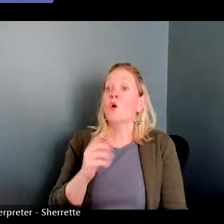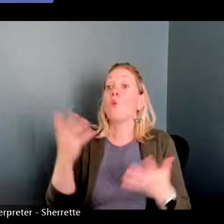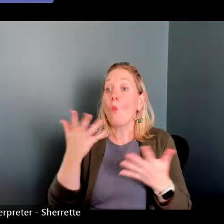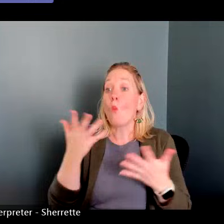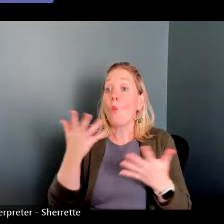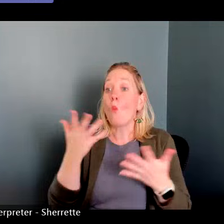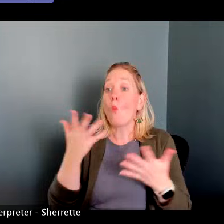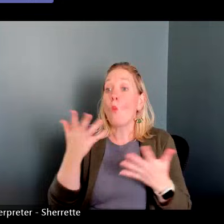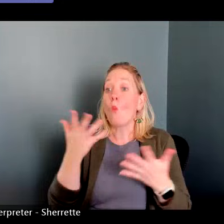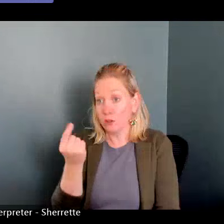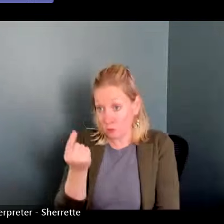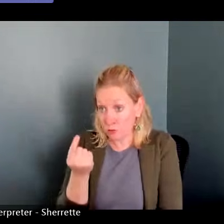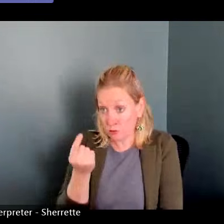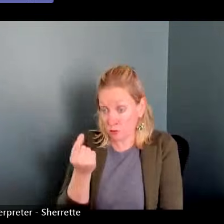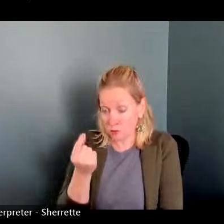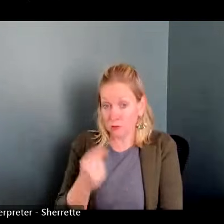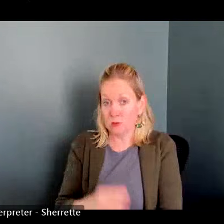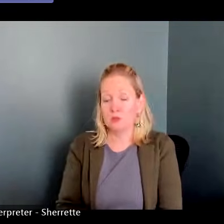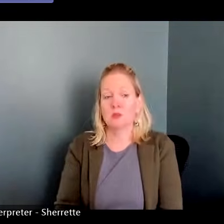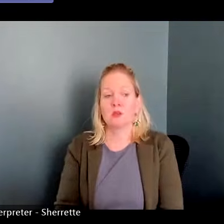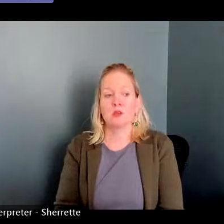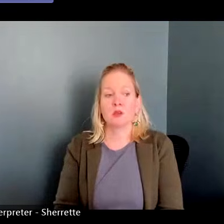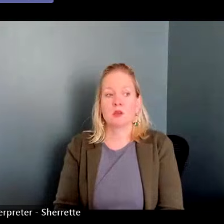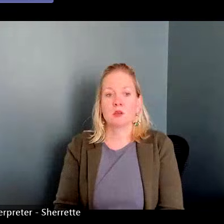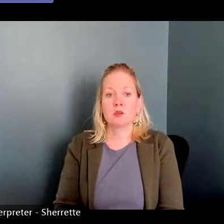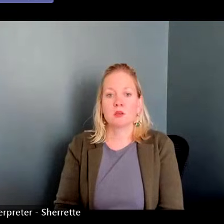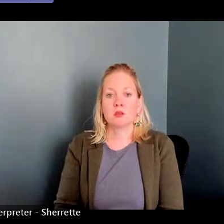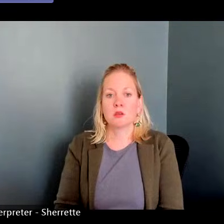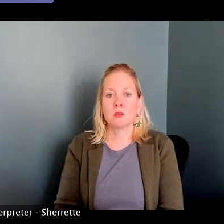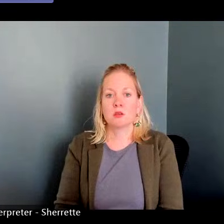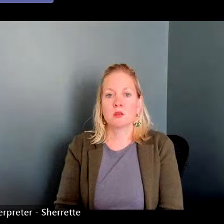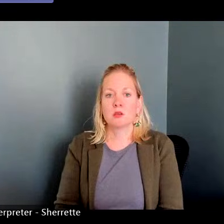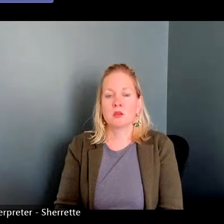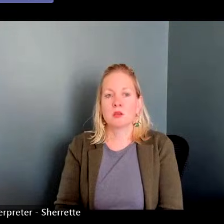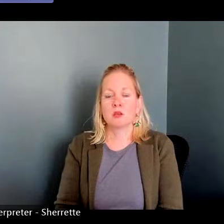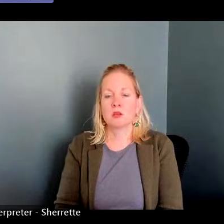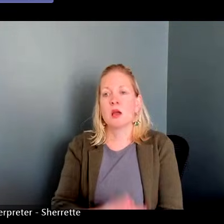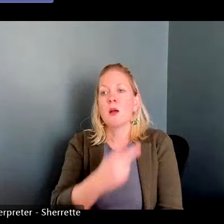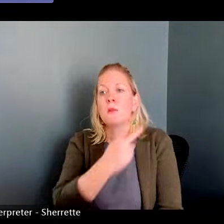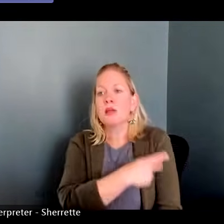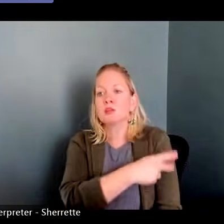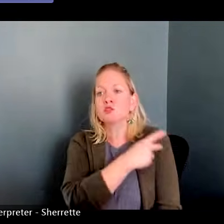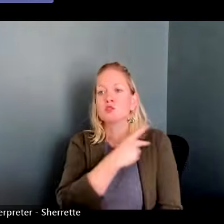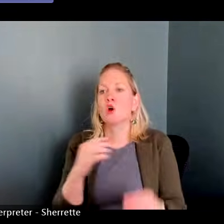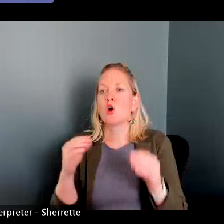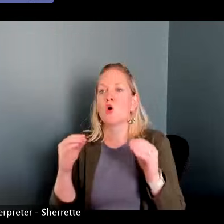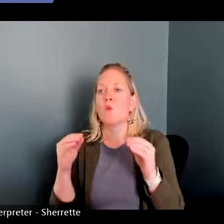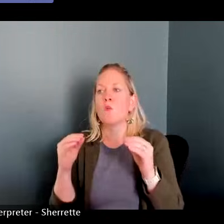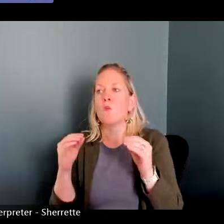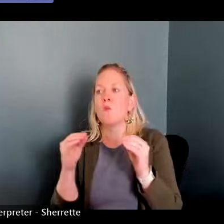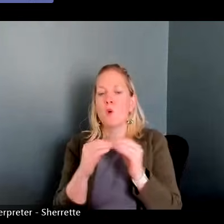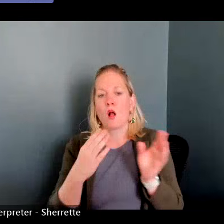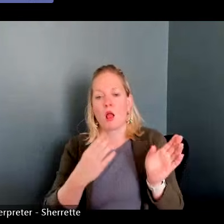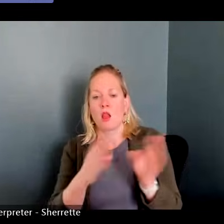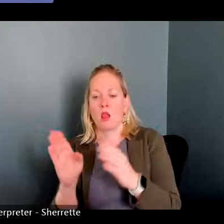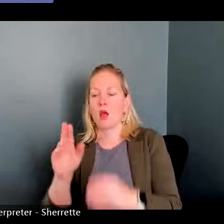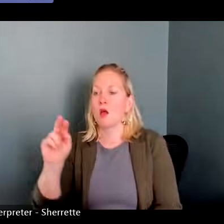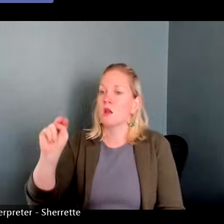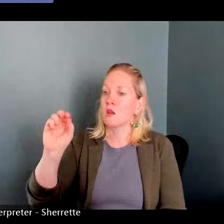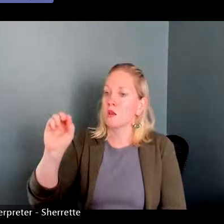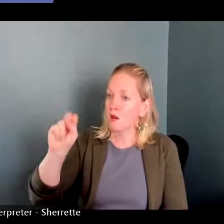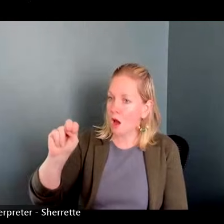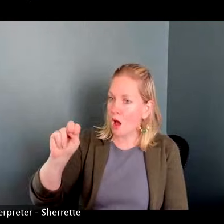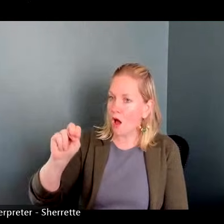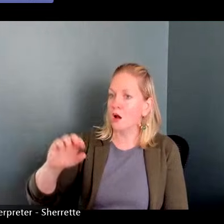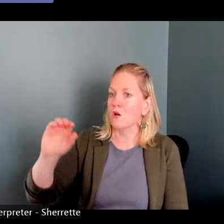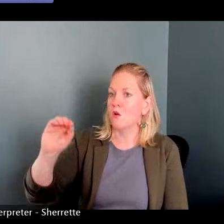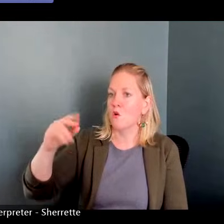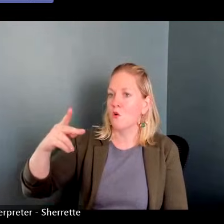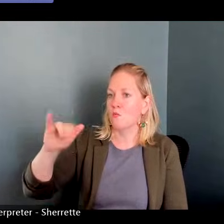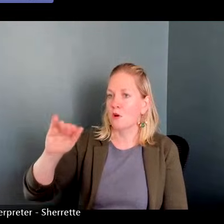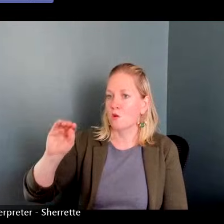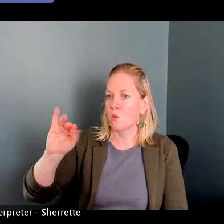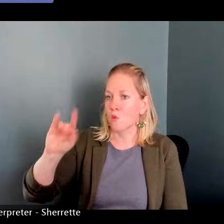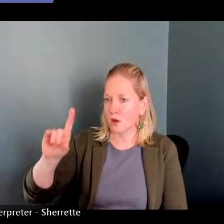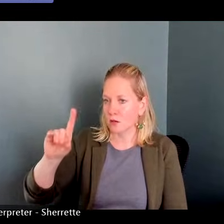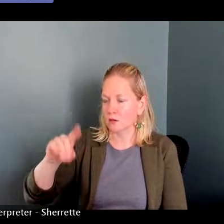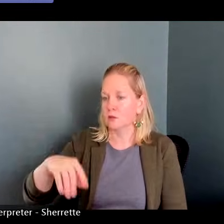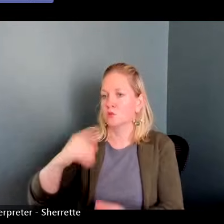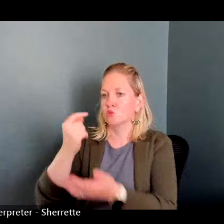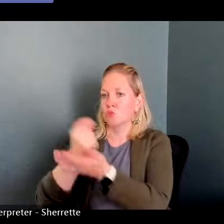is it has pushed patients more towards non opioid pain treatment alternatives. That is the current